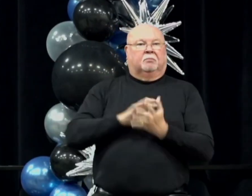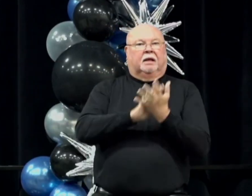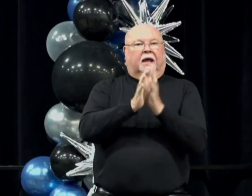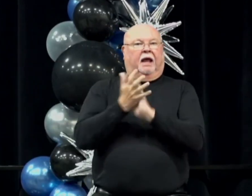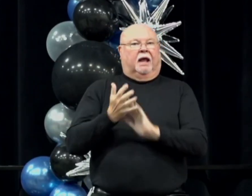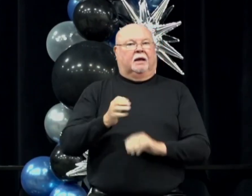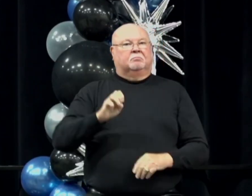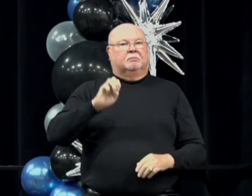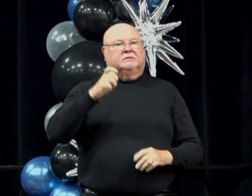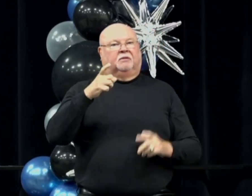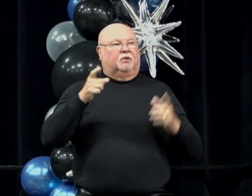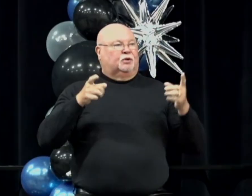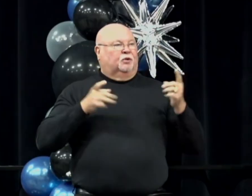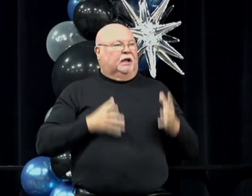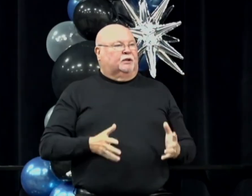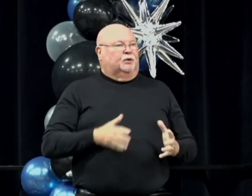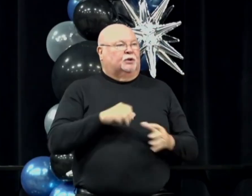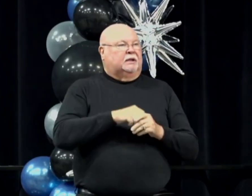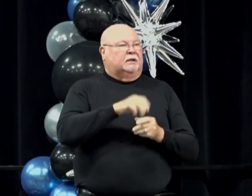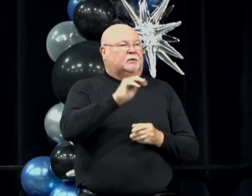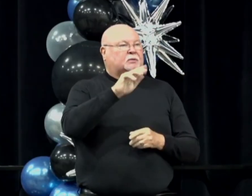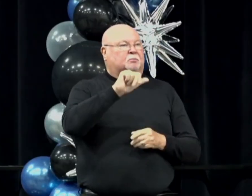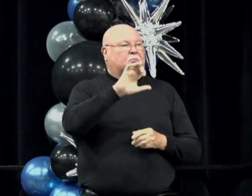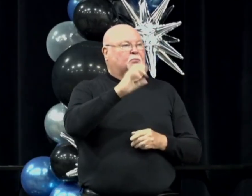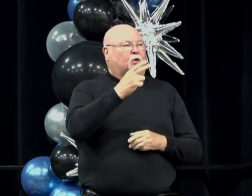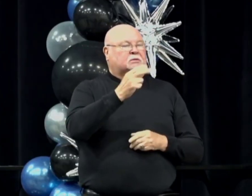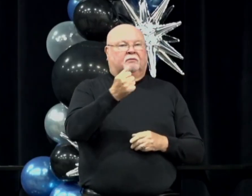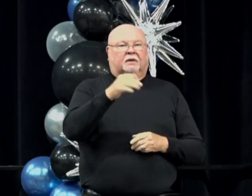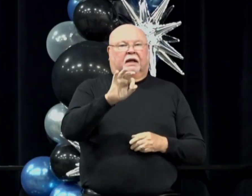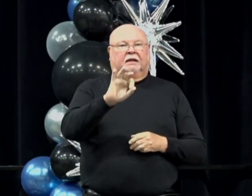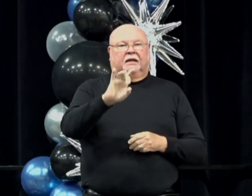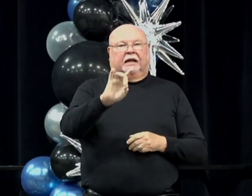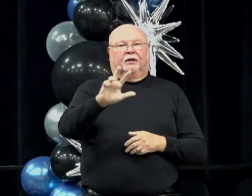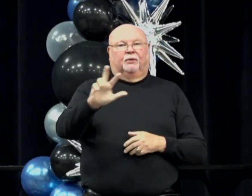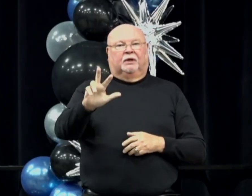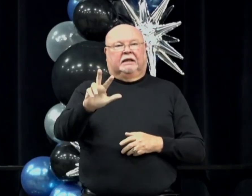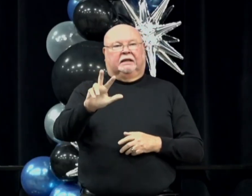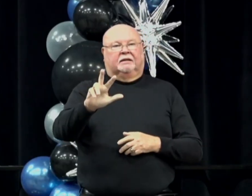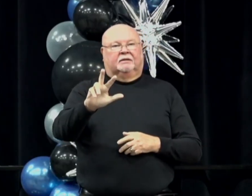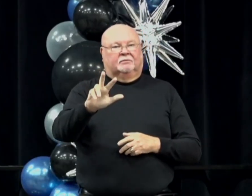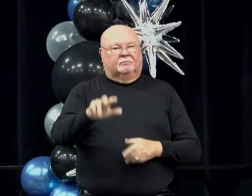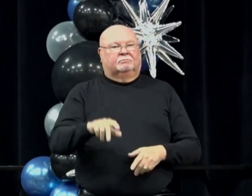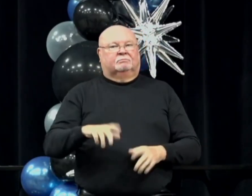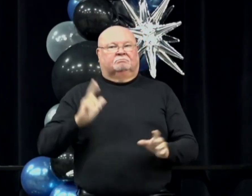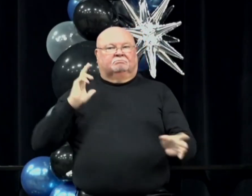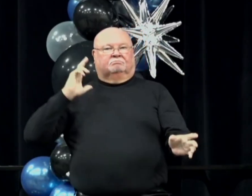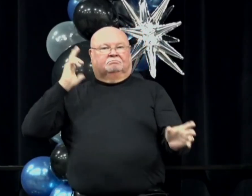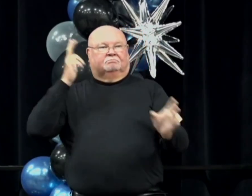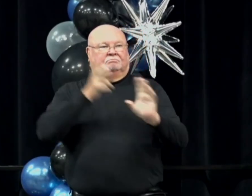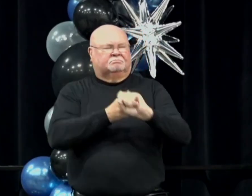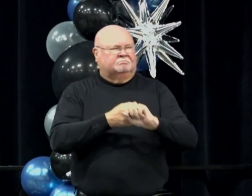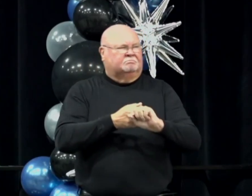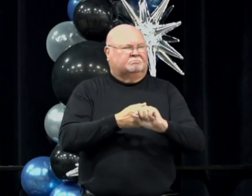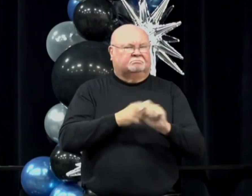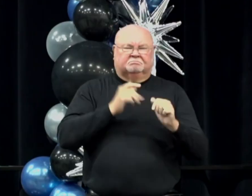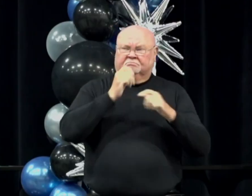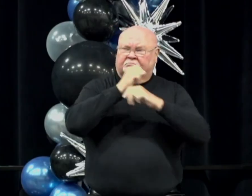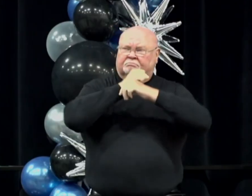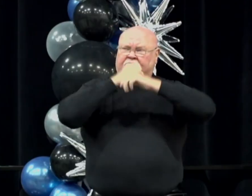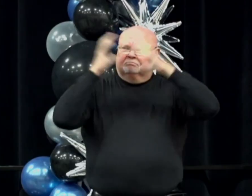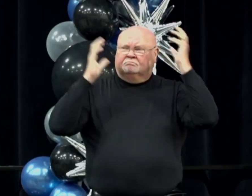I became the executive director in March 1983. When I joined the organization,